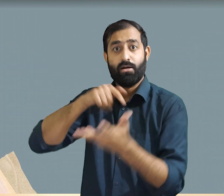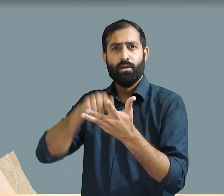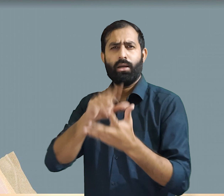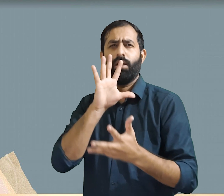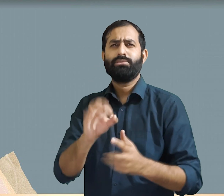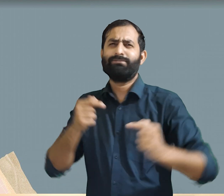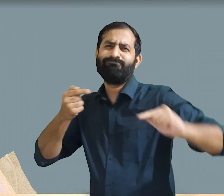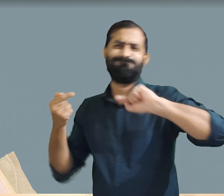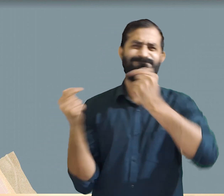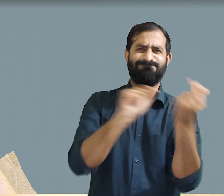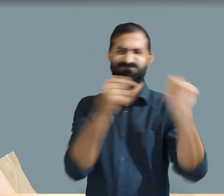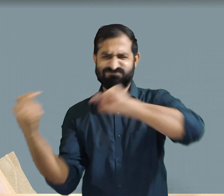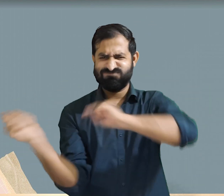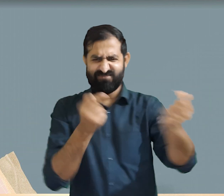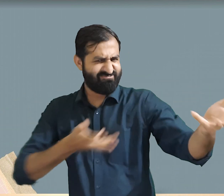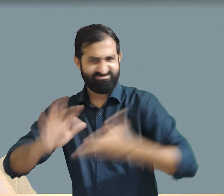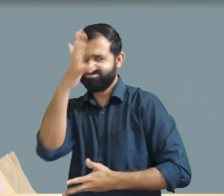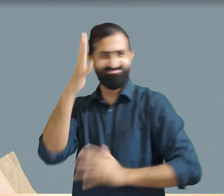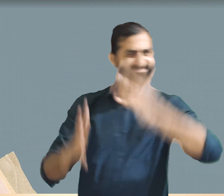when they are involved in the deaf community.